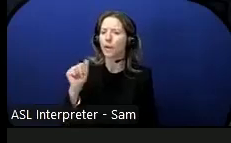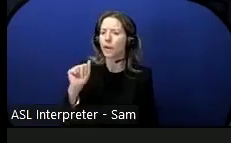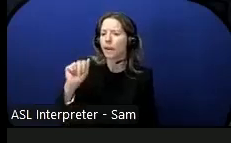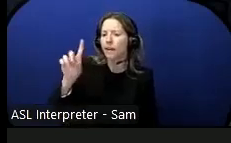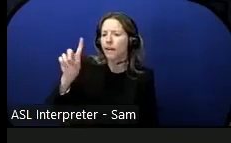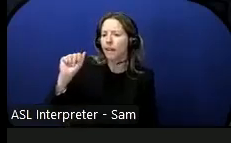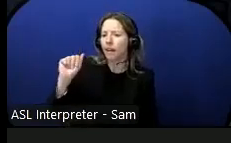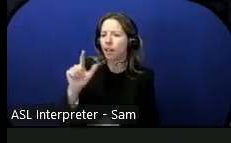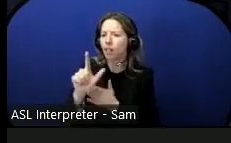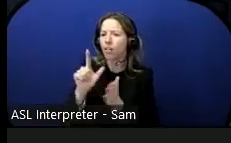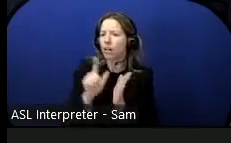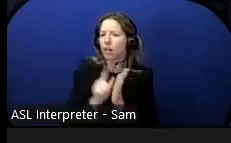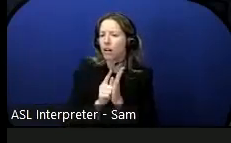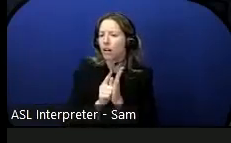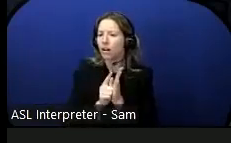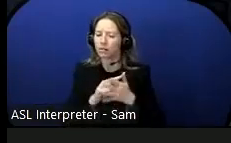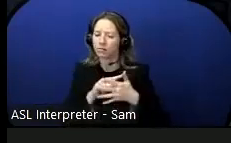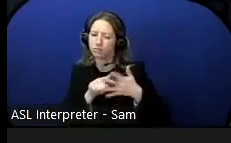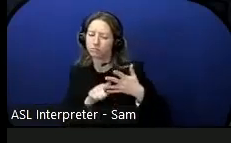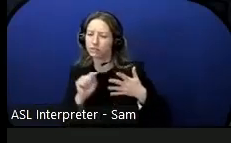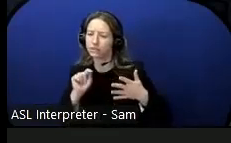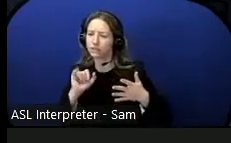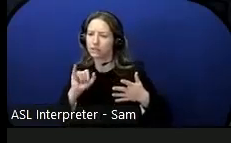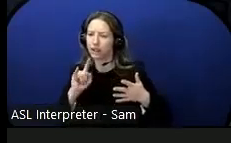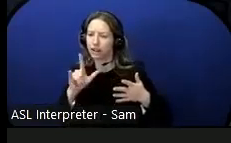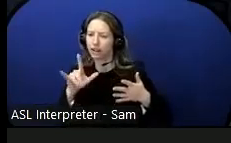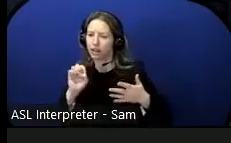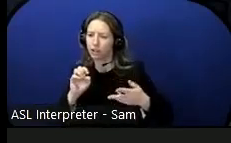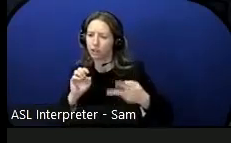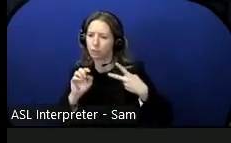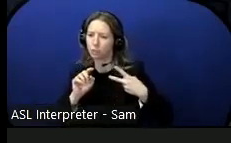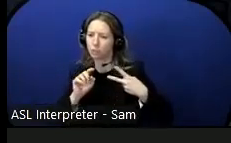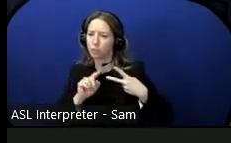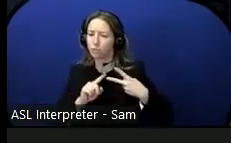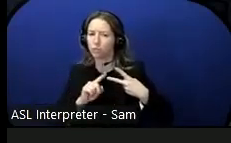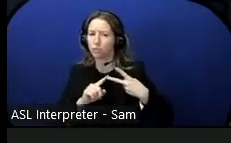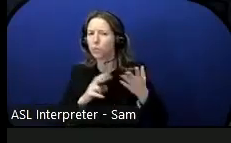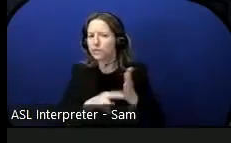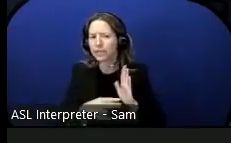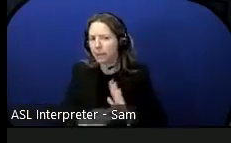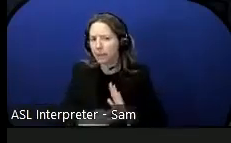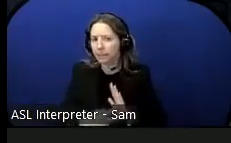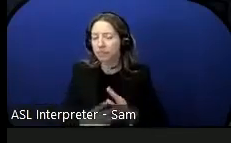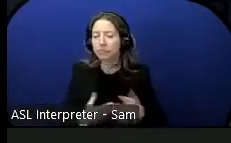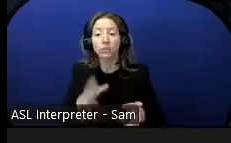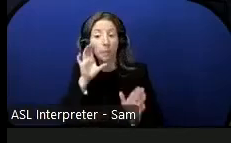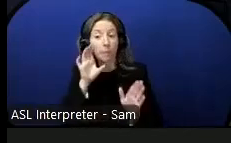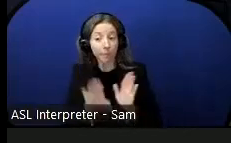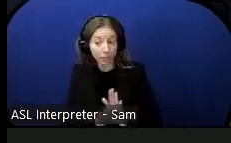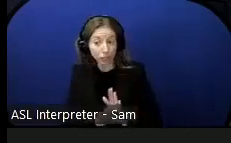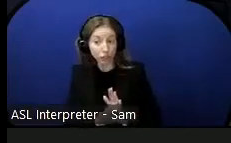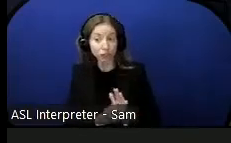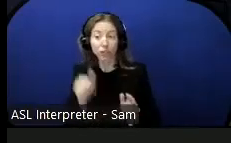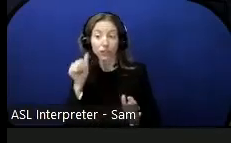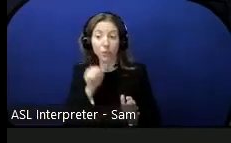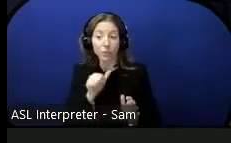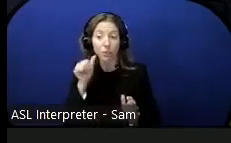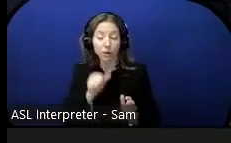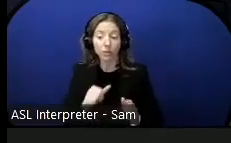On this slide we have an image of a young person with long hair navigating through a doorway in a wheelchair. Oh, sorry, in a market area.